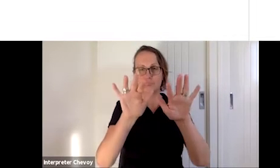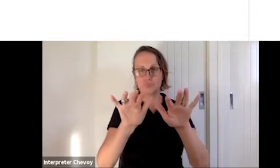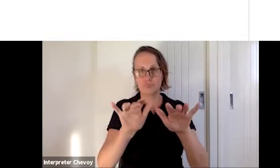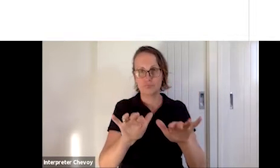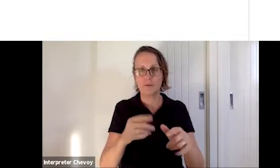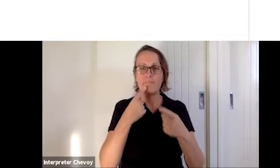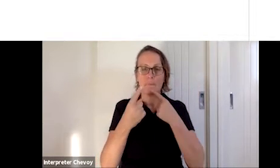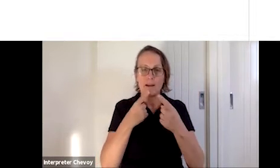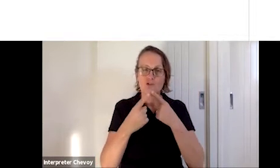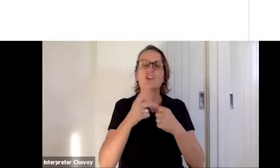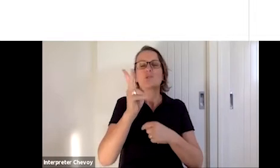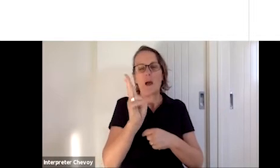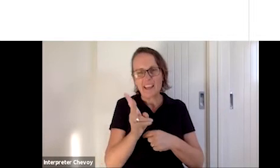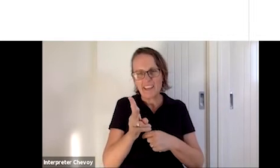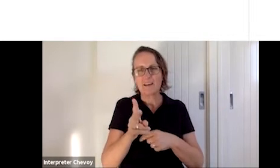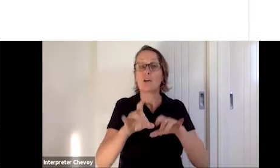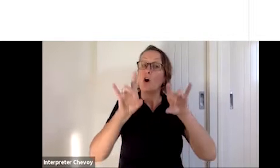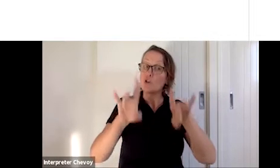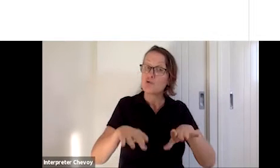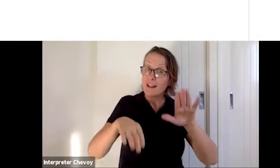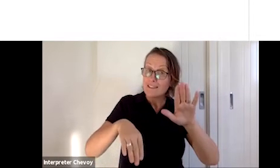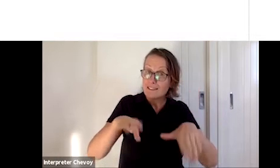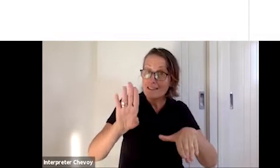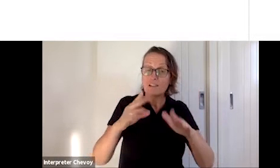again, it asks you if you're an Australian citizen or permanent resident, then it will